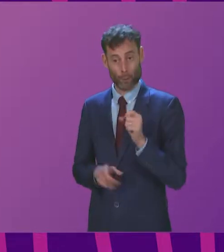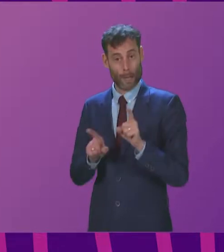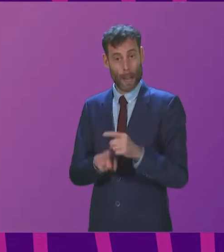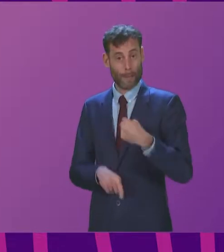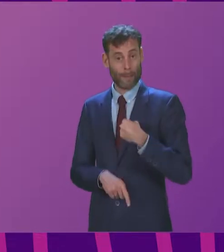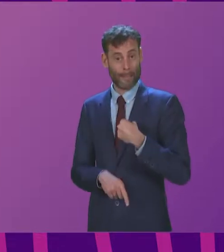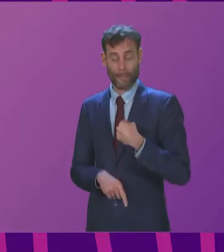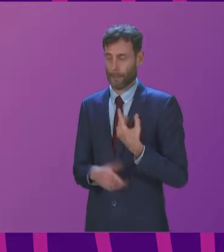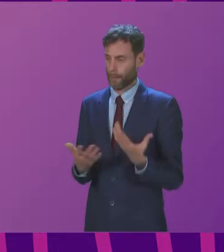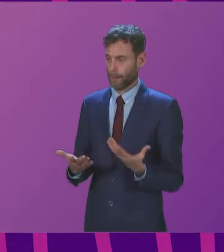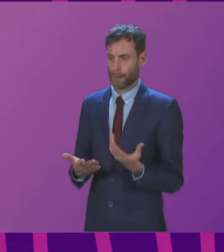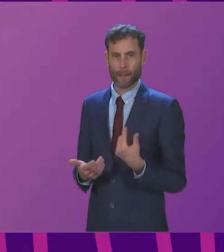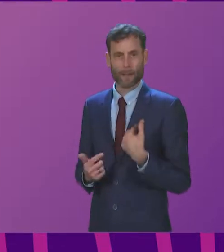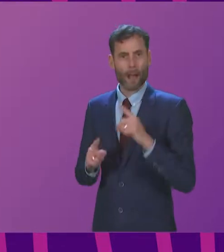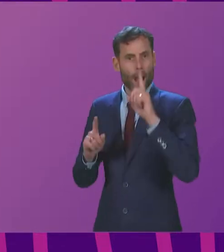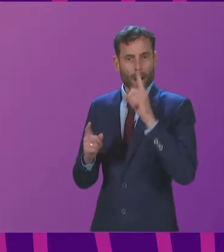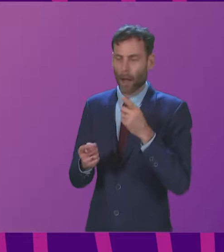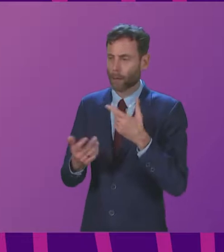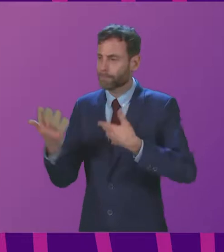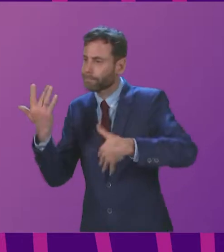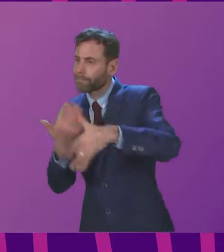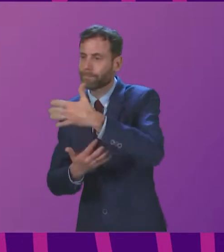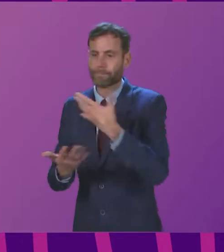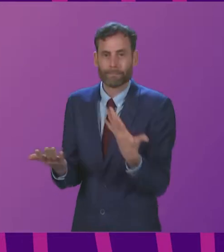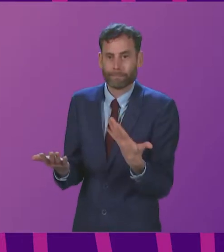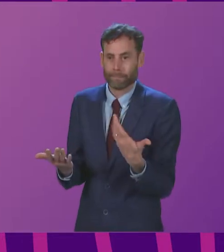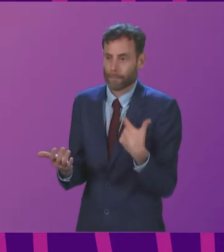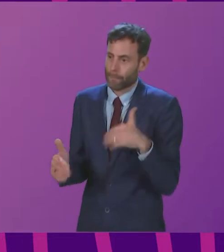unable to safely participate in society, with no end in sight”